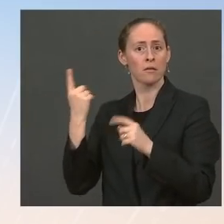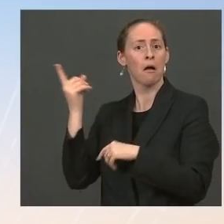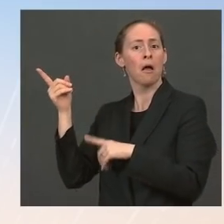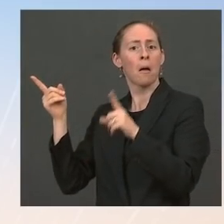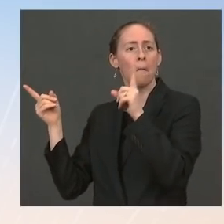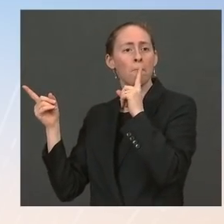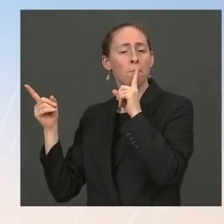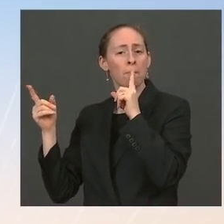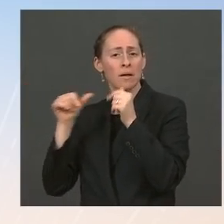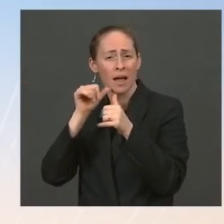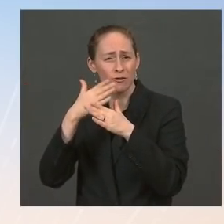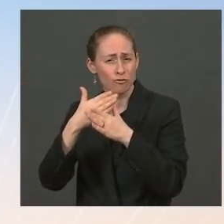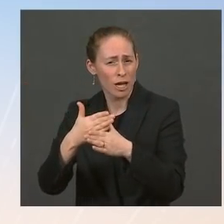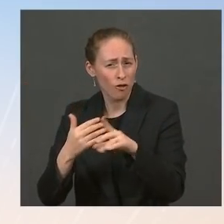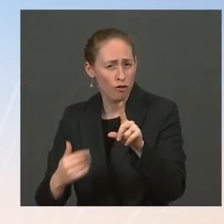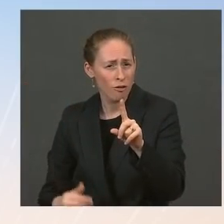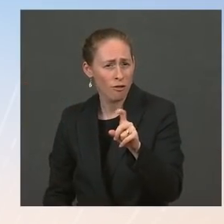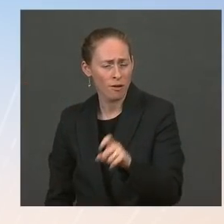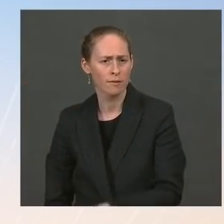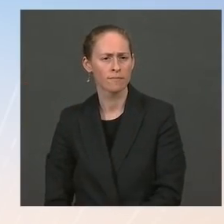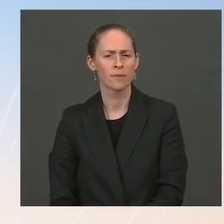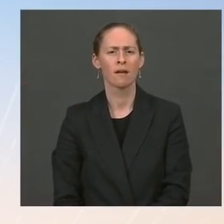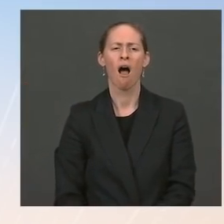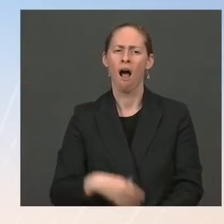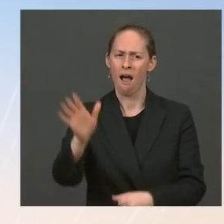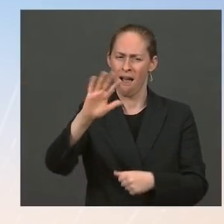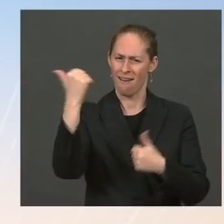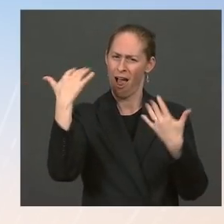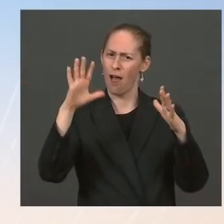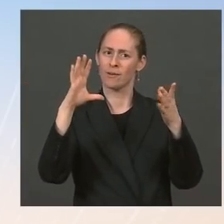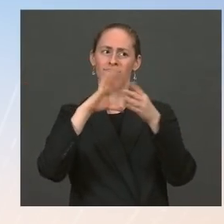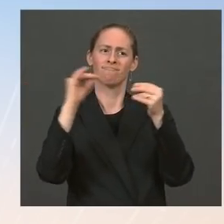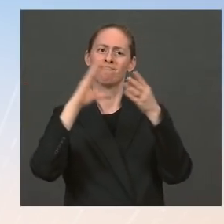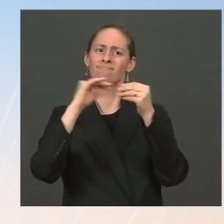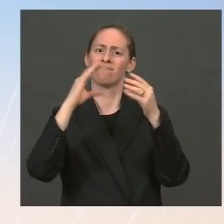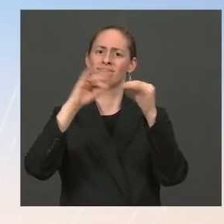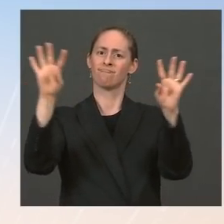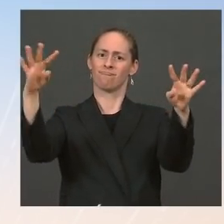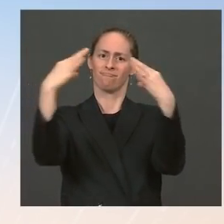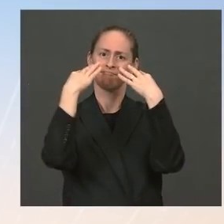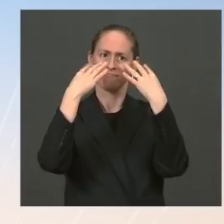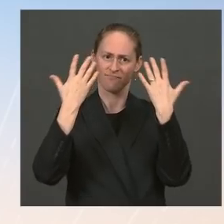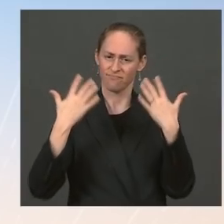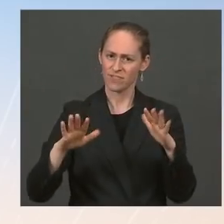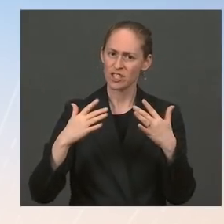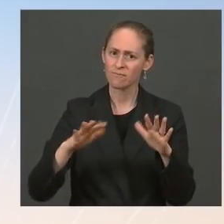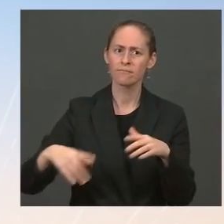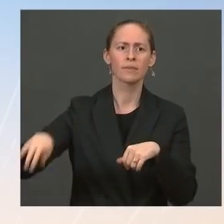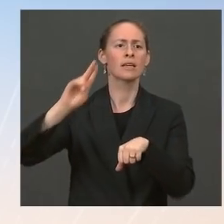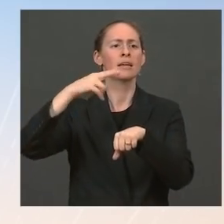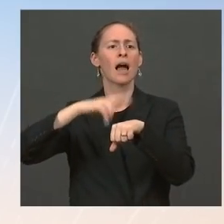on this a number of times. Our national security officials have conveyed very clearly. I don't think it's a secret that's what we want. That's what we've been pressing for.